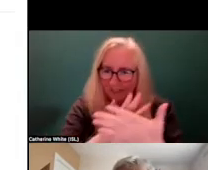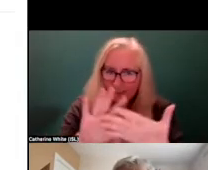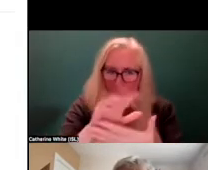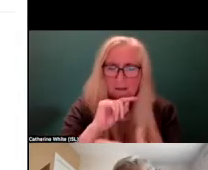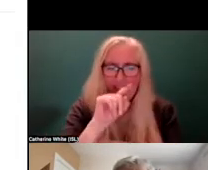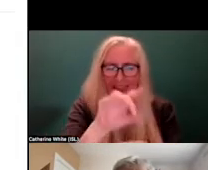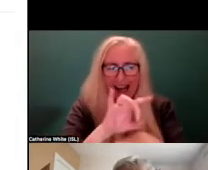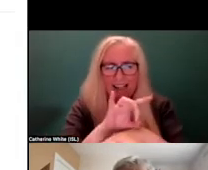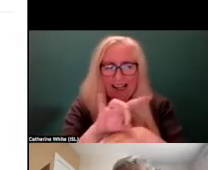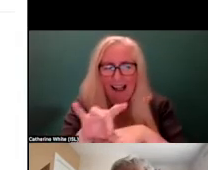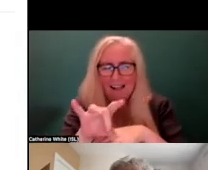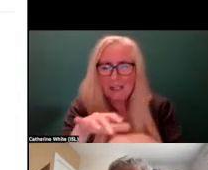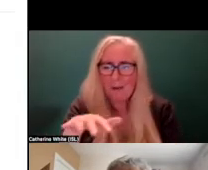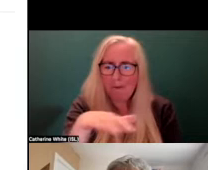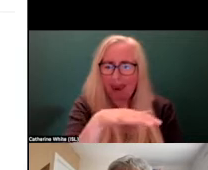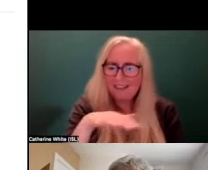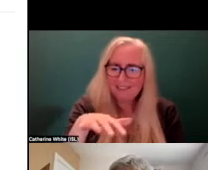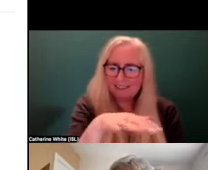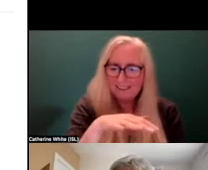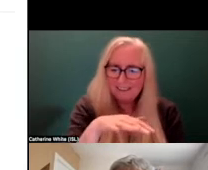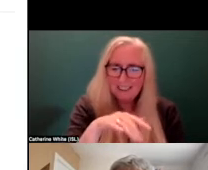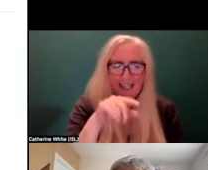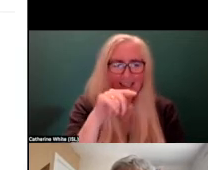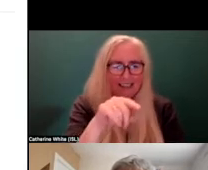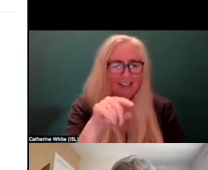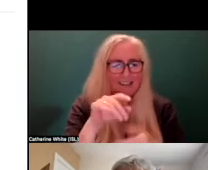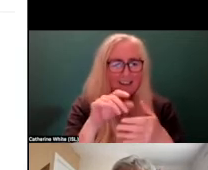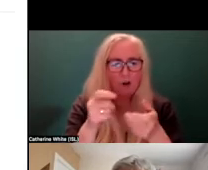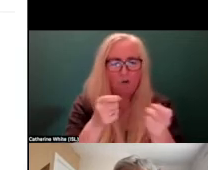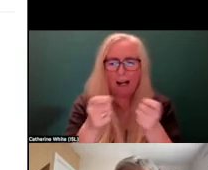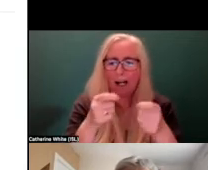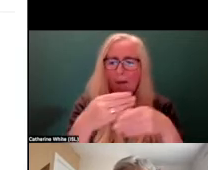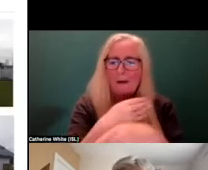But these kinds of places are intended to be regulated by HIQA.